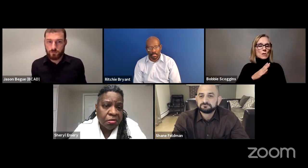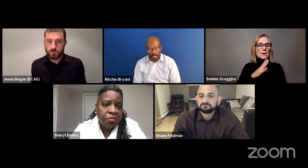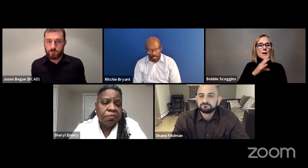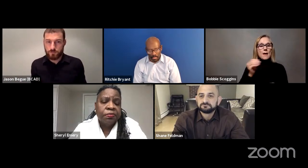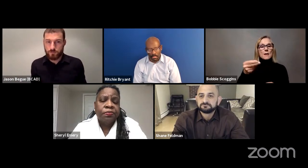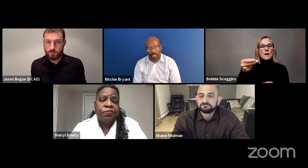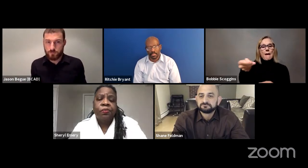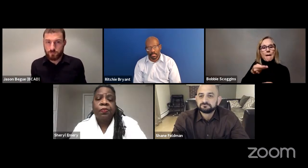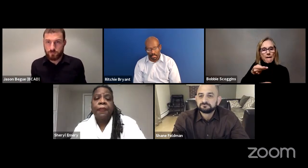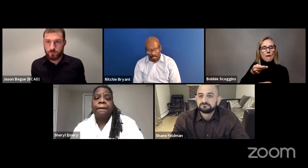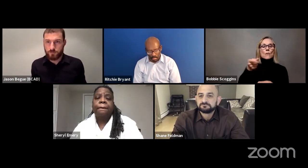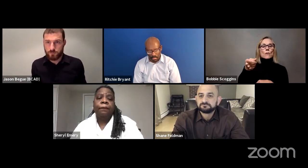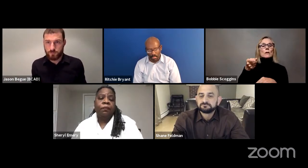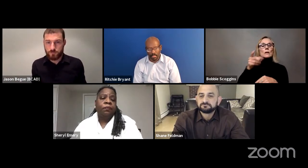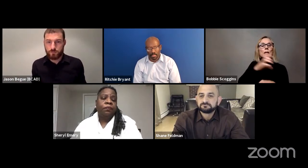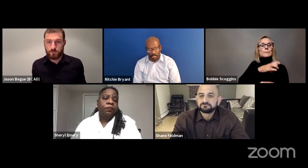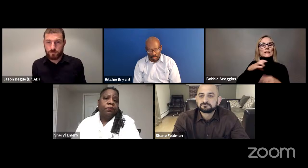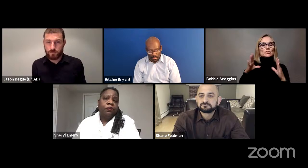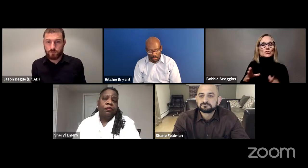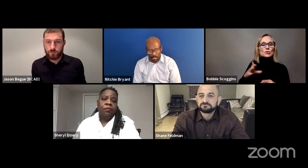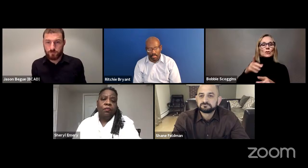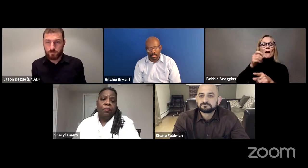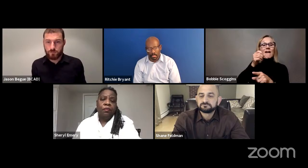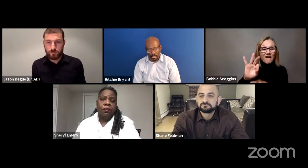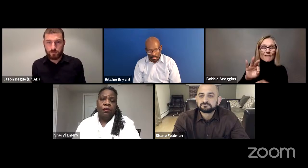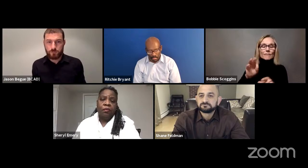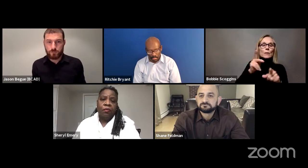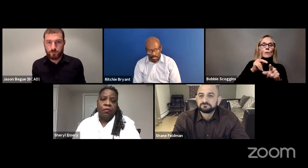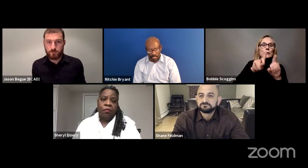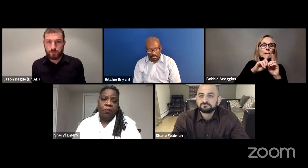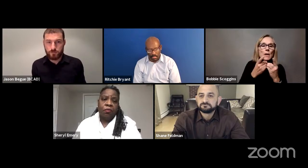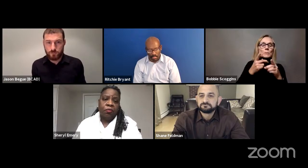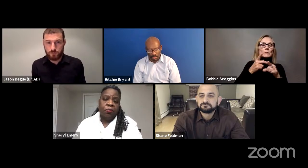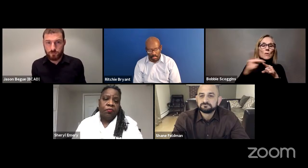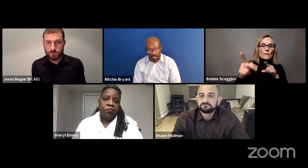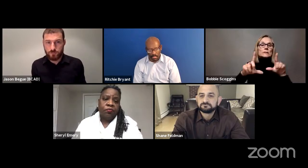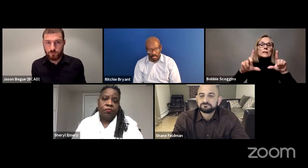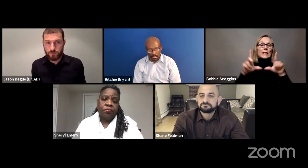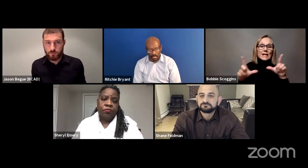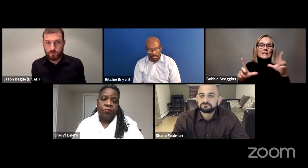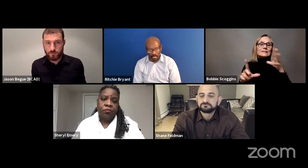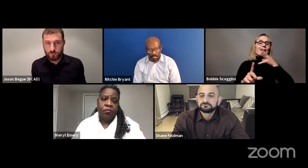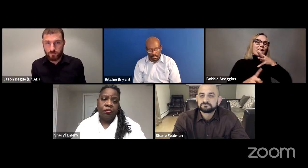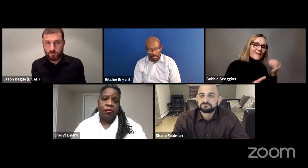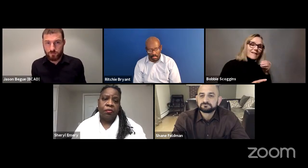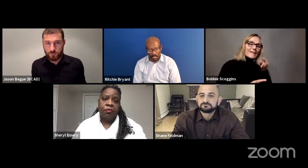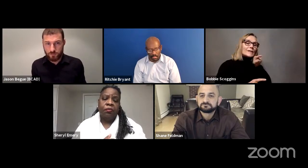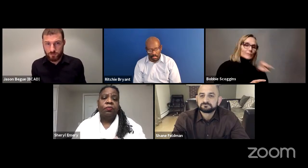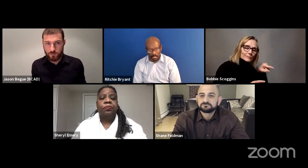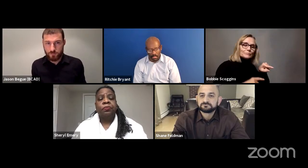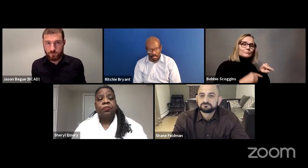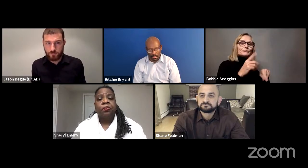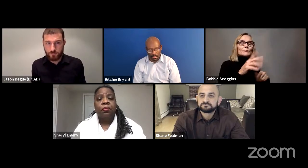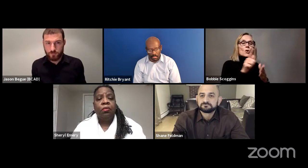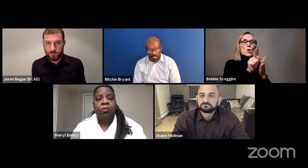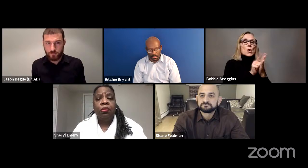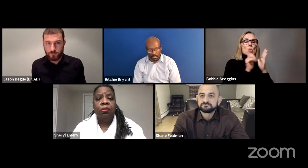a seven‑member board. And they also hired the Commissioner for the Department of Licensure,